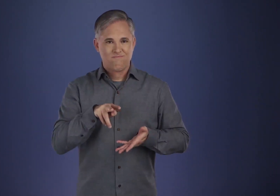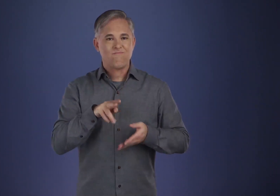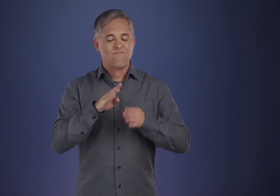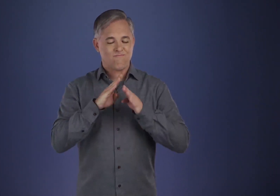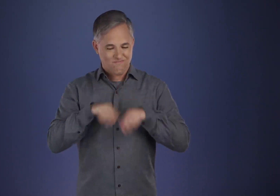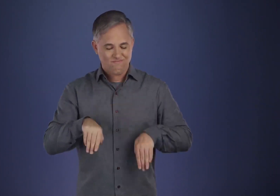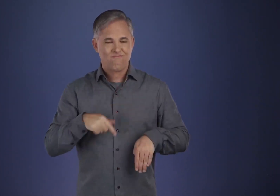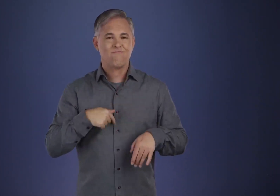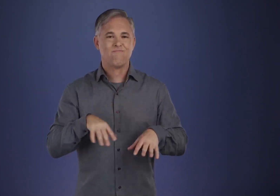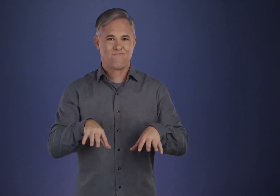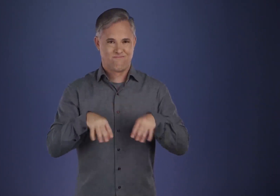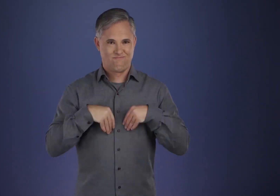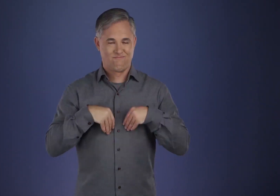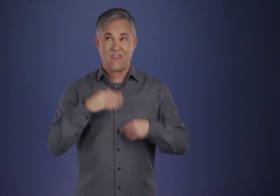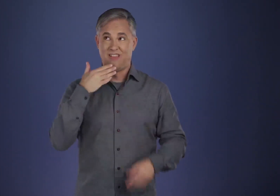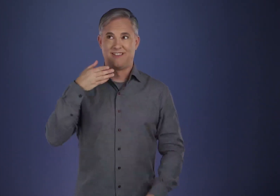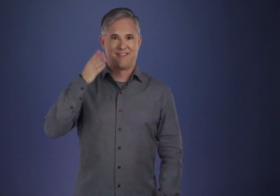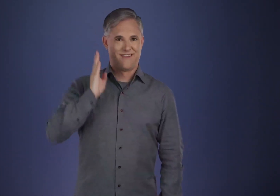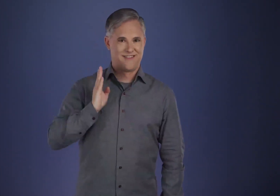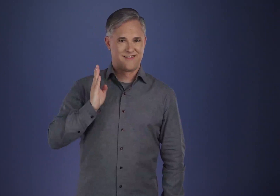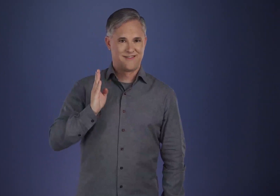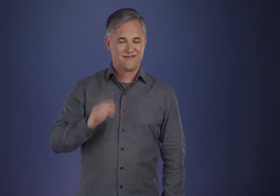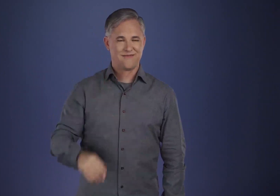and — thank God — I obeyed.”